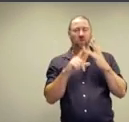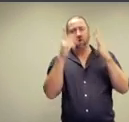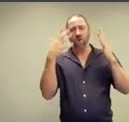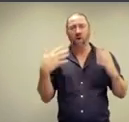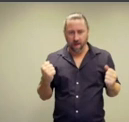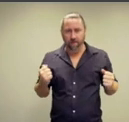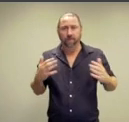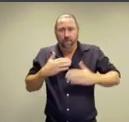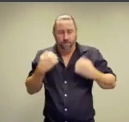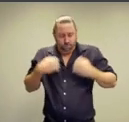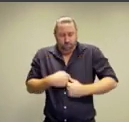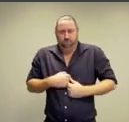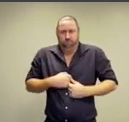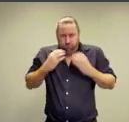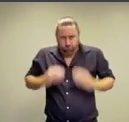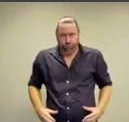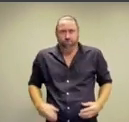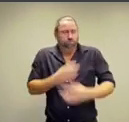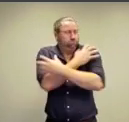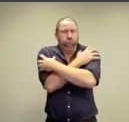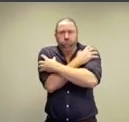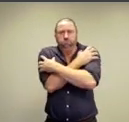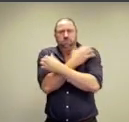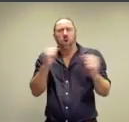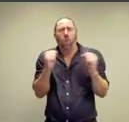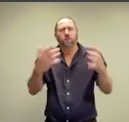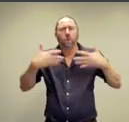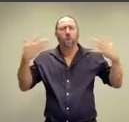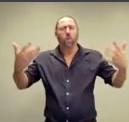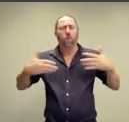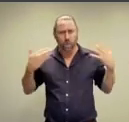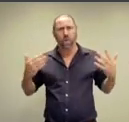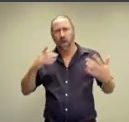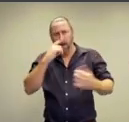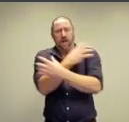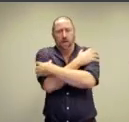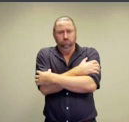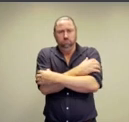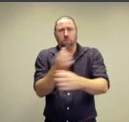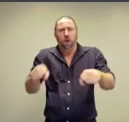sorry had a lancer front cut windshield, fullness through the shoulders to allow